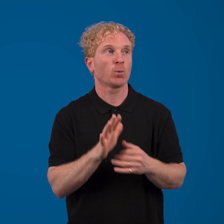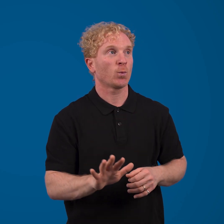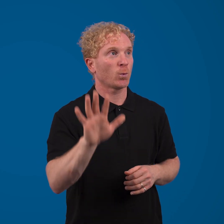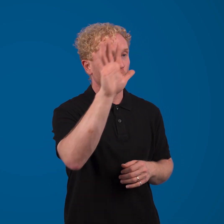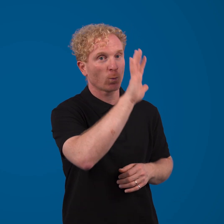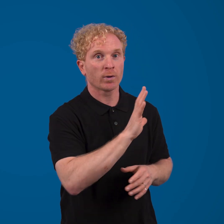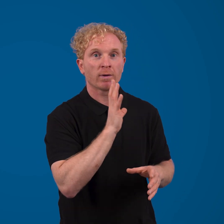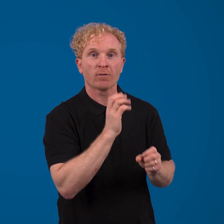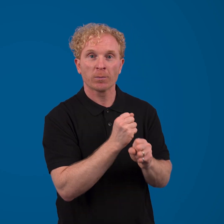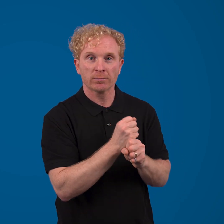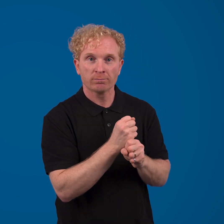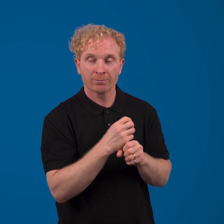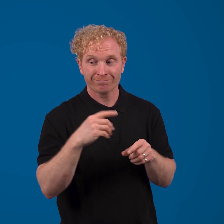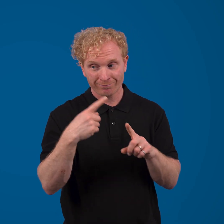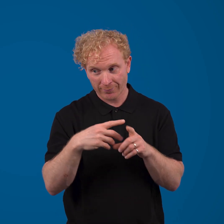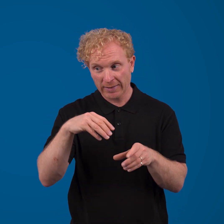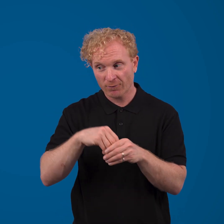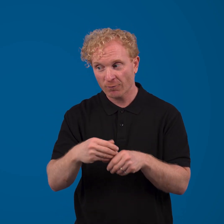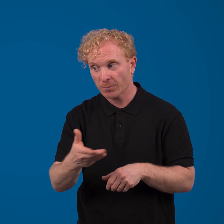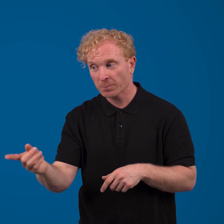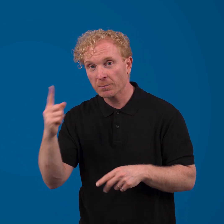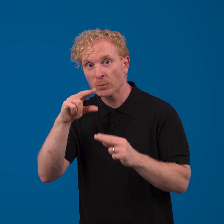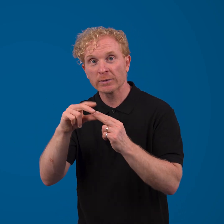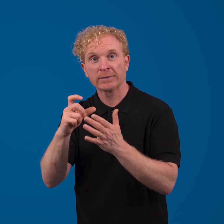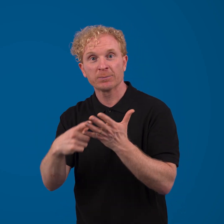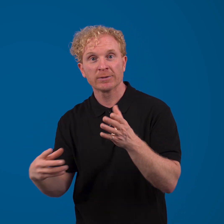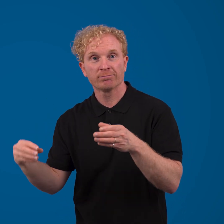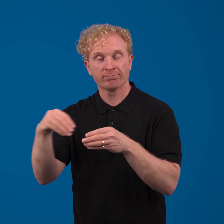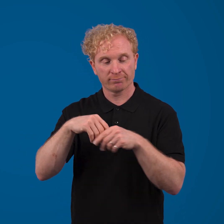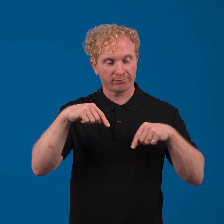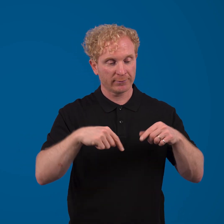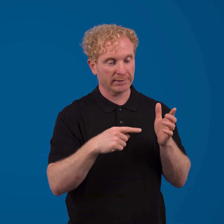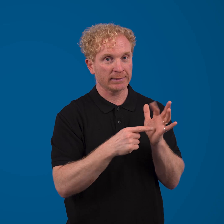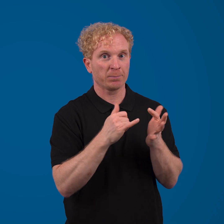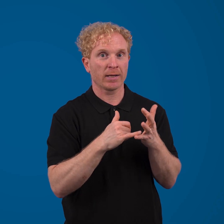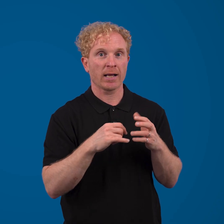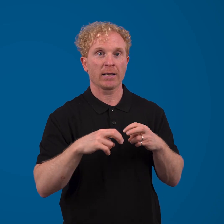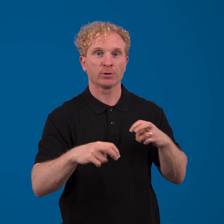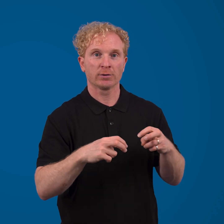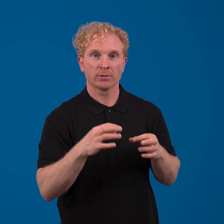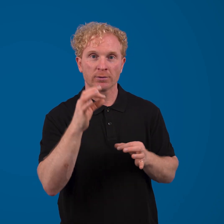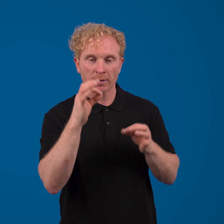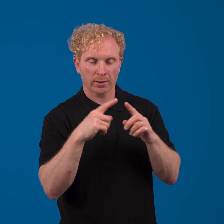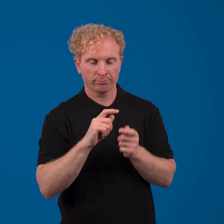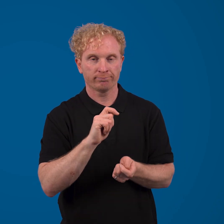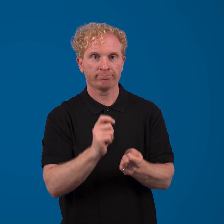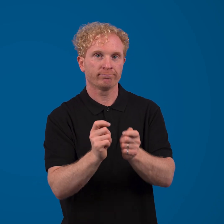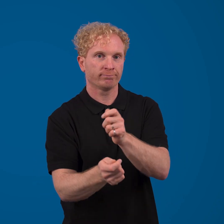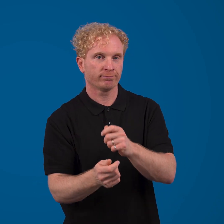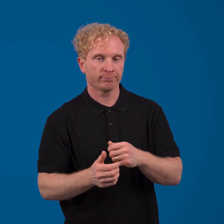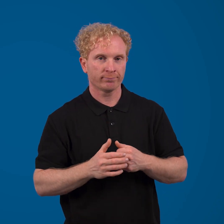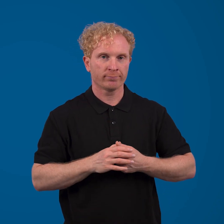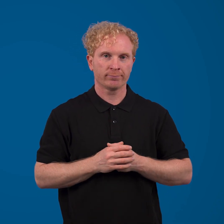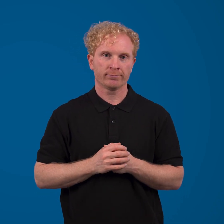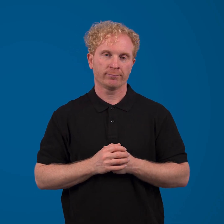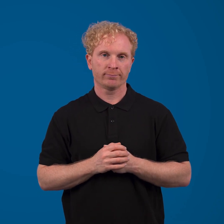across governments and involving people with disability in the design and implementation of TAP actions.